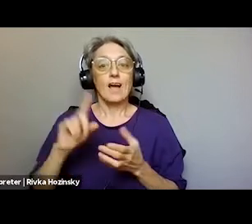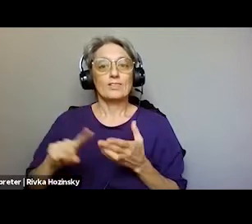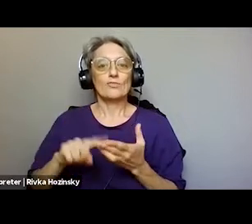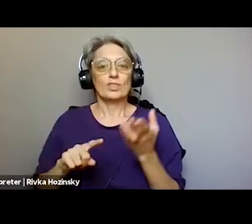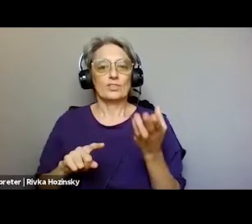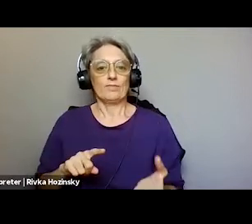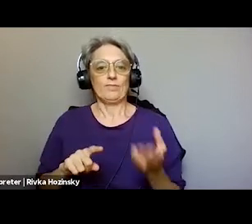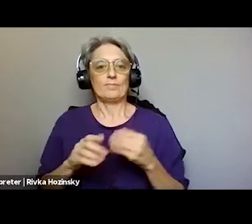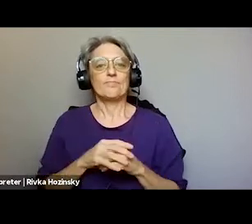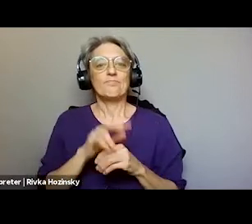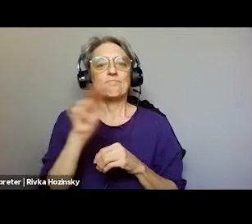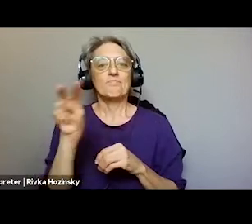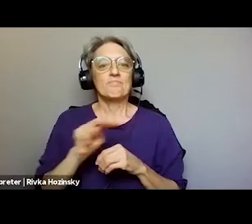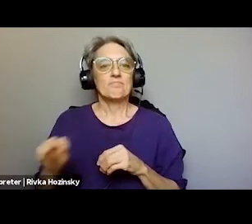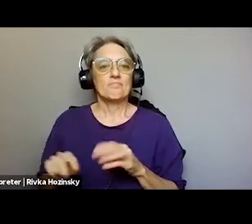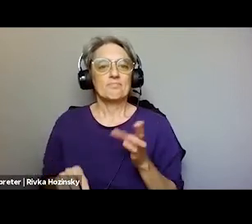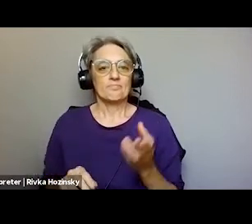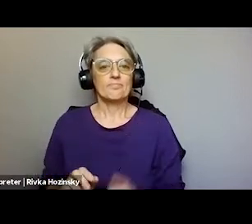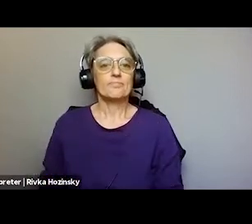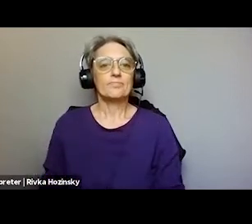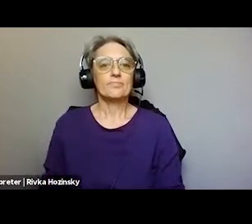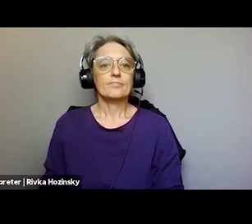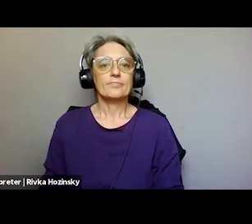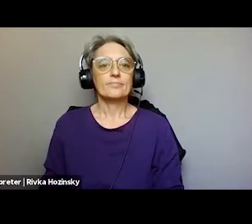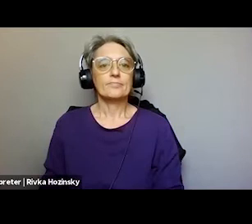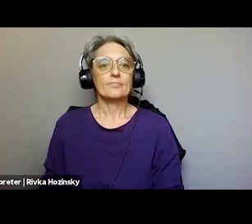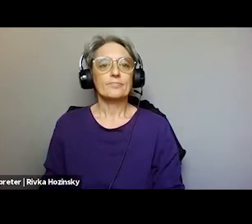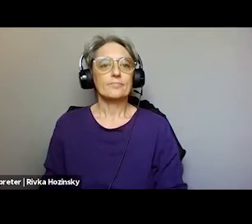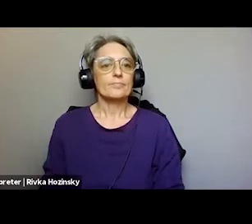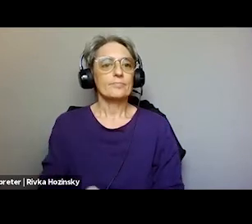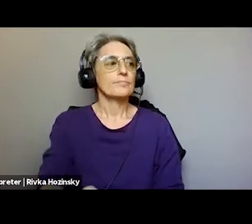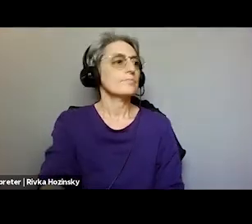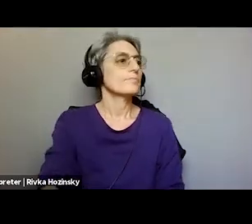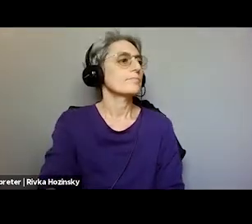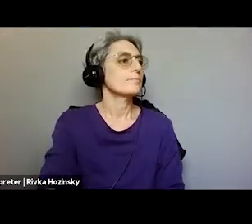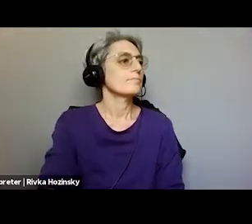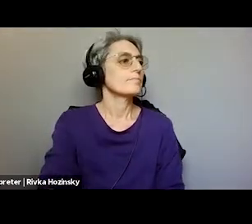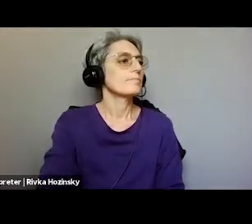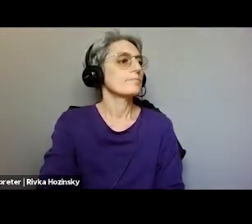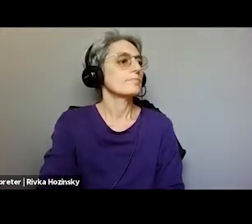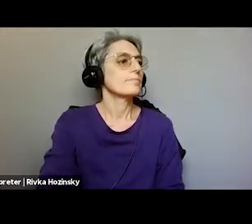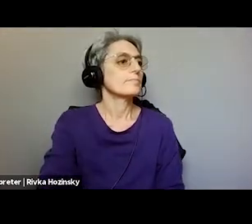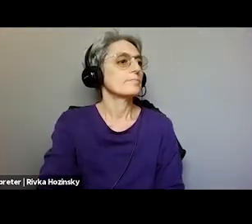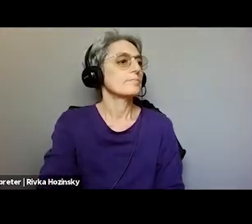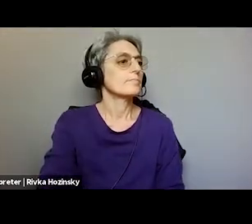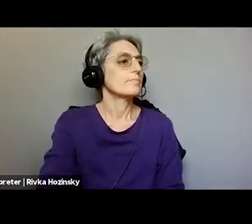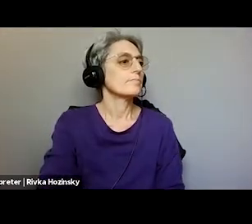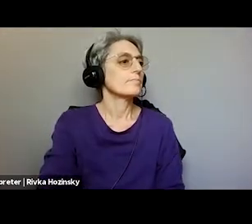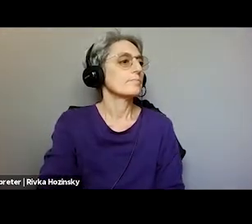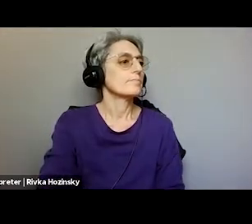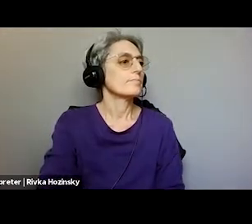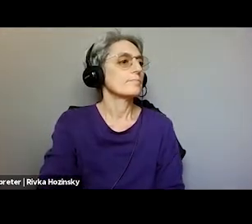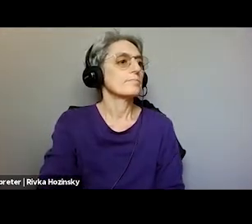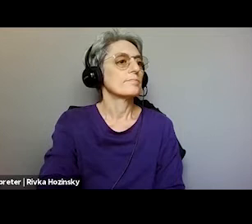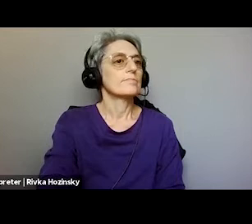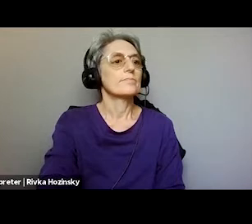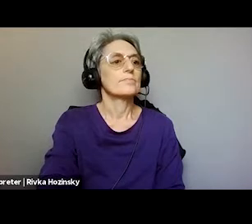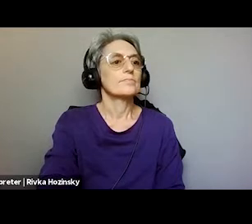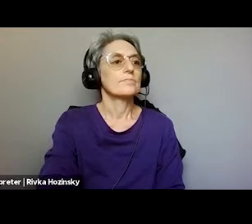2007 to 2016 1,032 women with IDD gave birth to 1,757 infants. That was our study population.